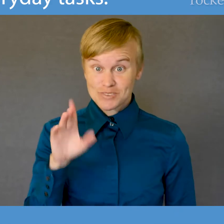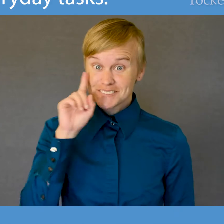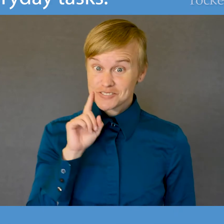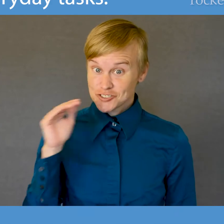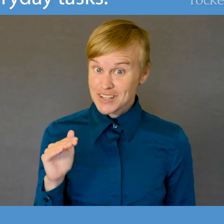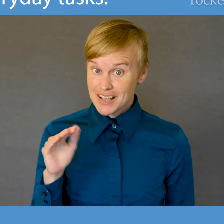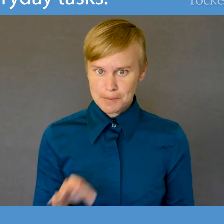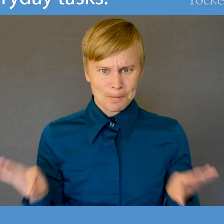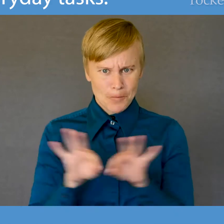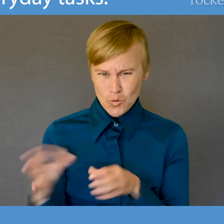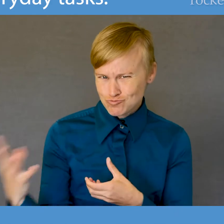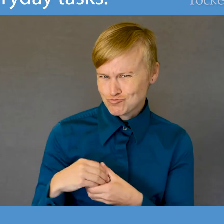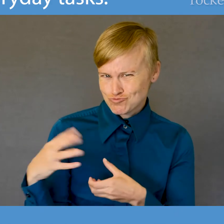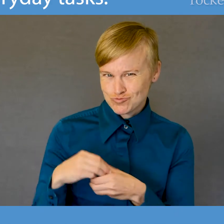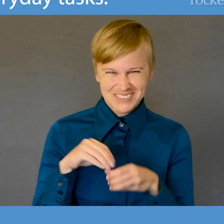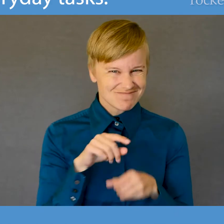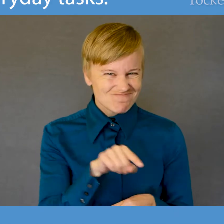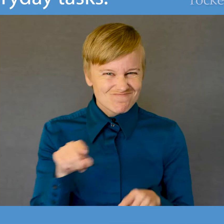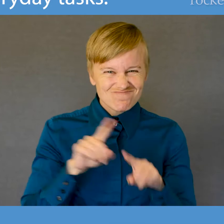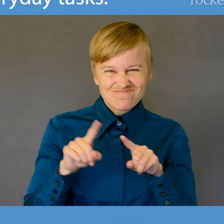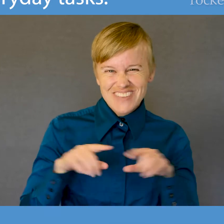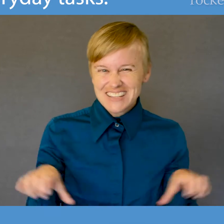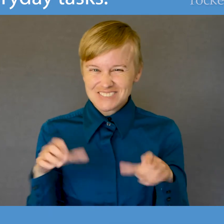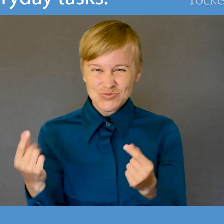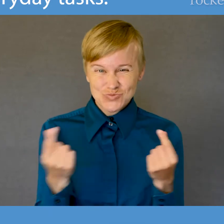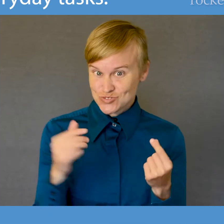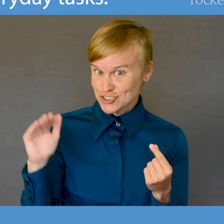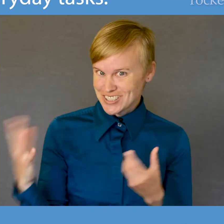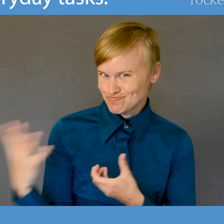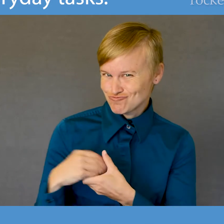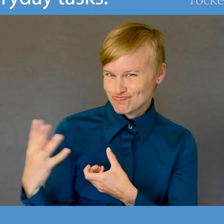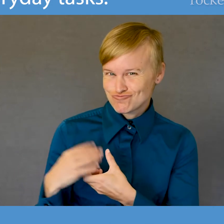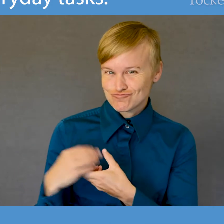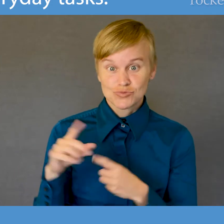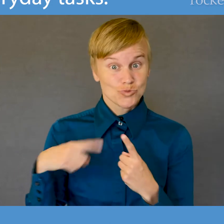By involving young deaf children in some of these tasks, by inviting them to create some of those texts with you,